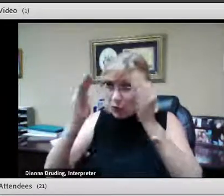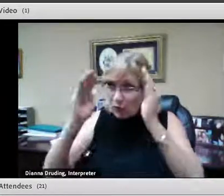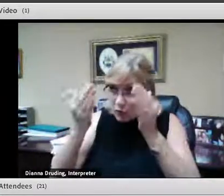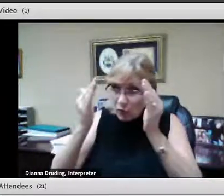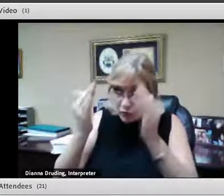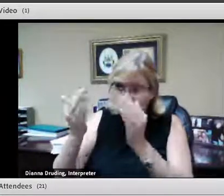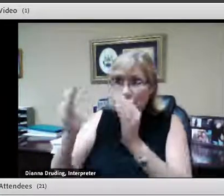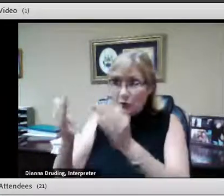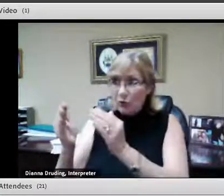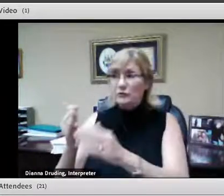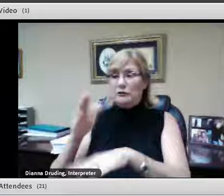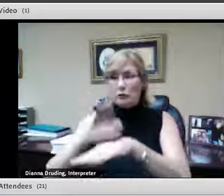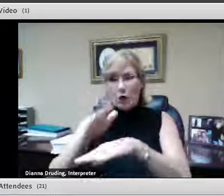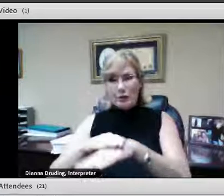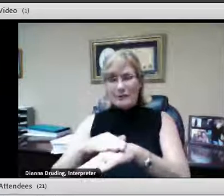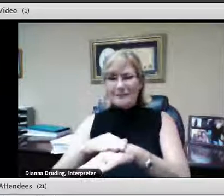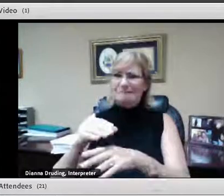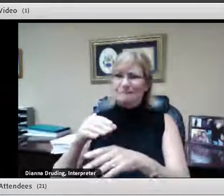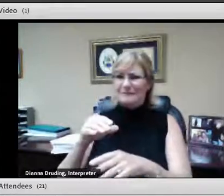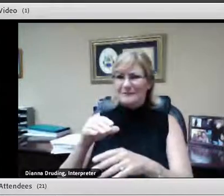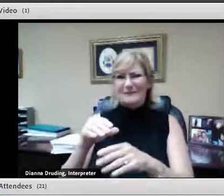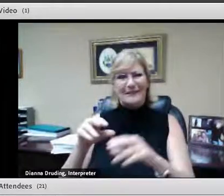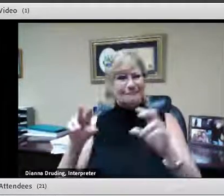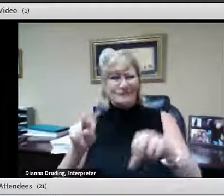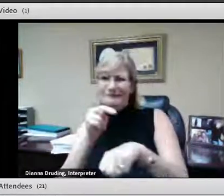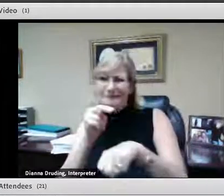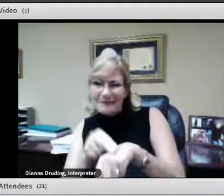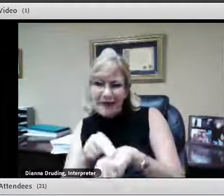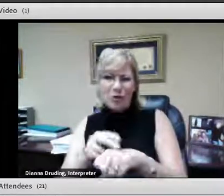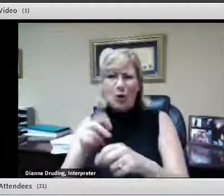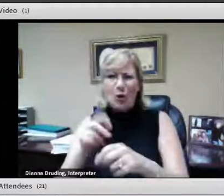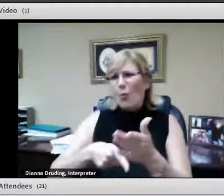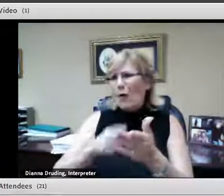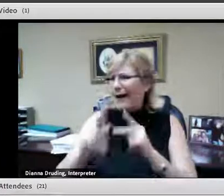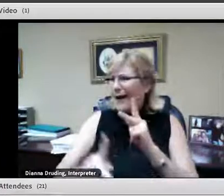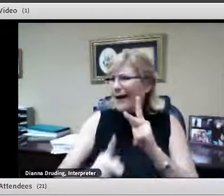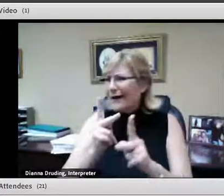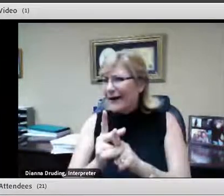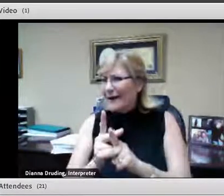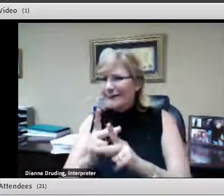and what specific skills or rather what specific content the kids need to learn.